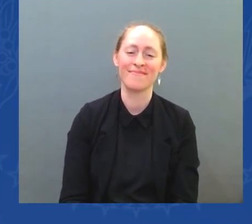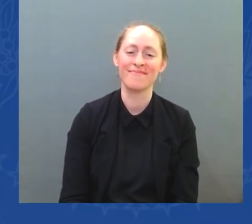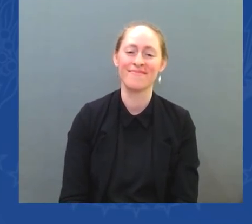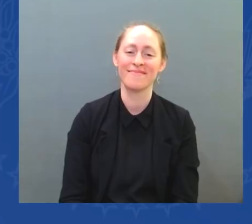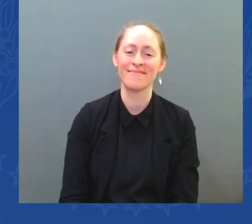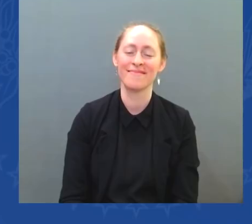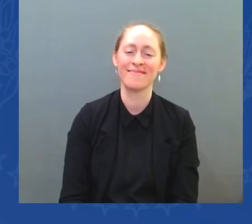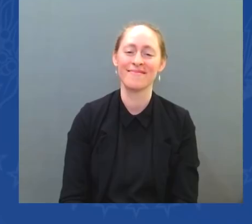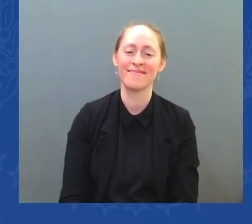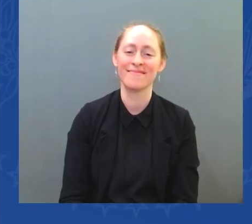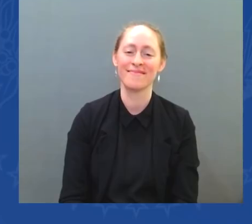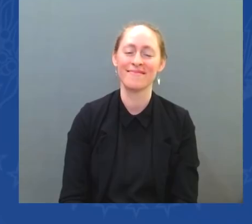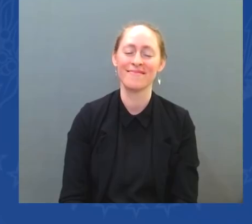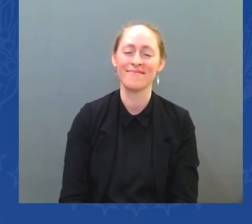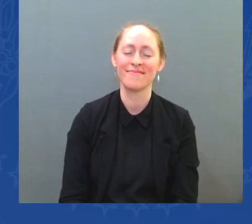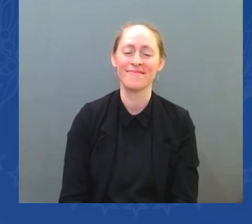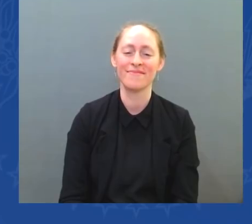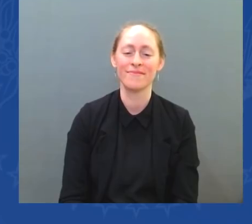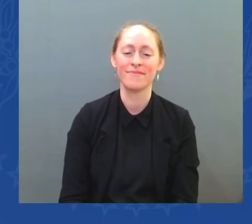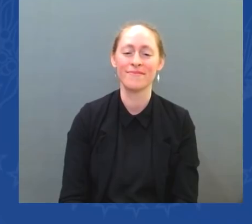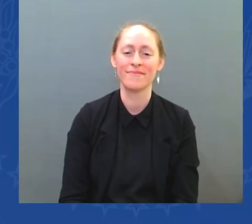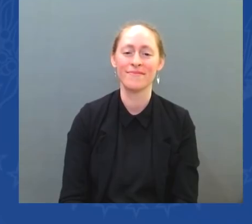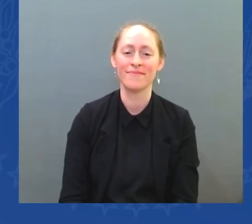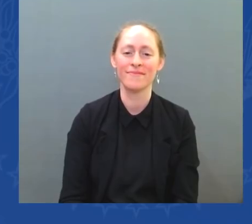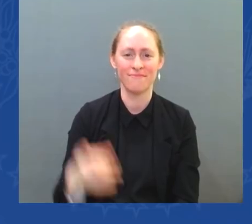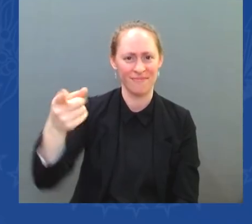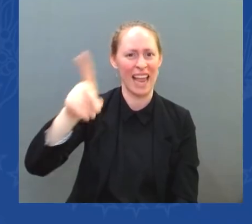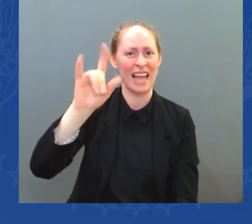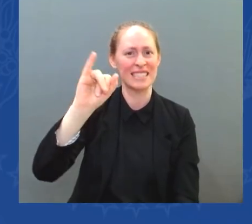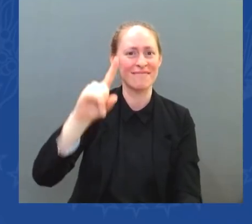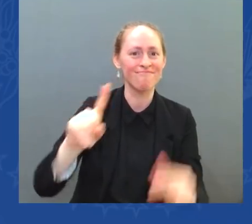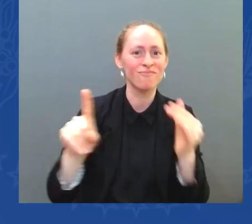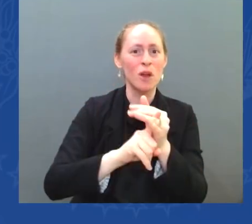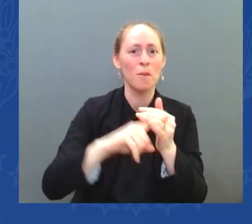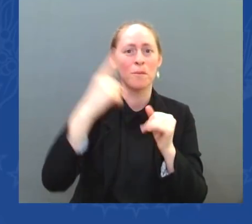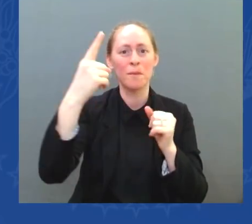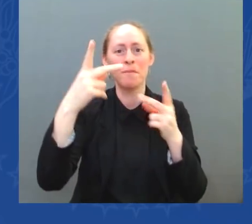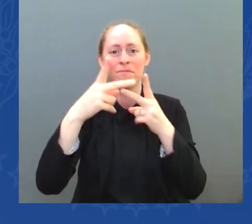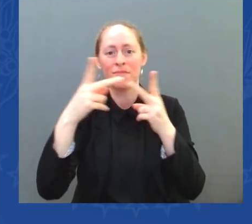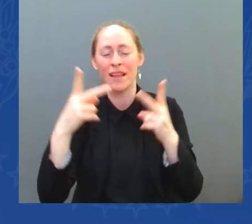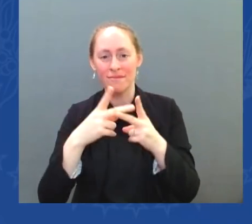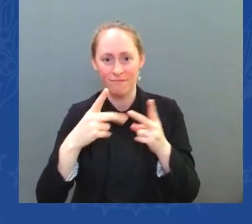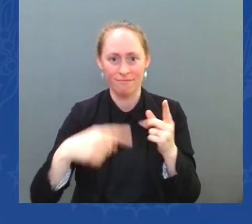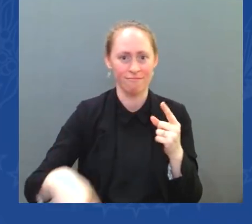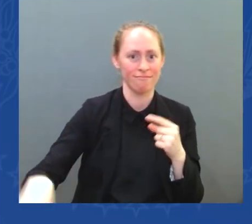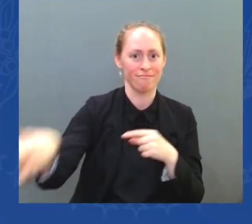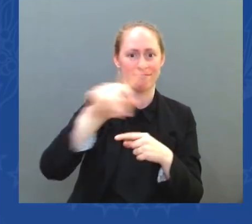He's doing fine. I spoke to him. But he couldn't be here. But I'm here today to talk about the work